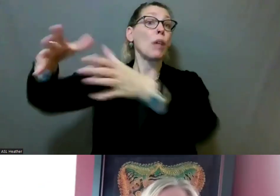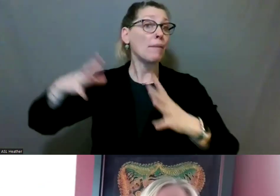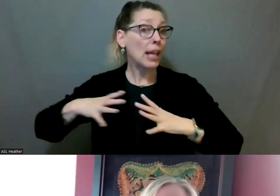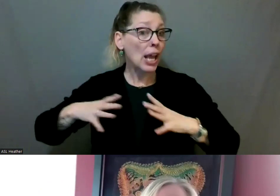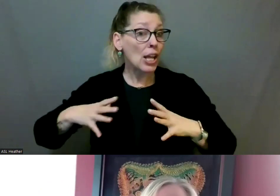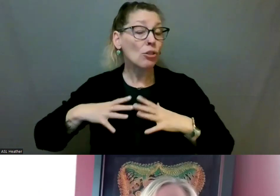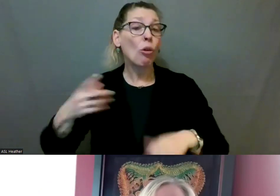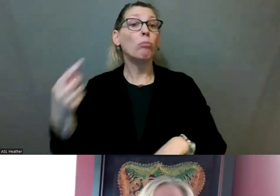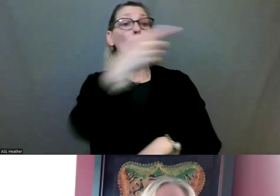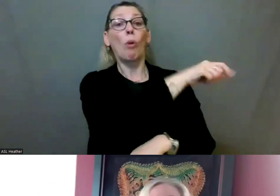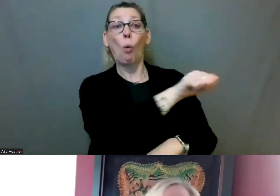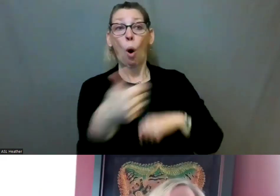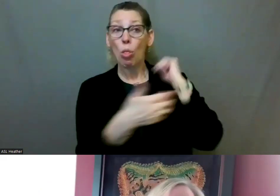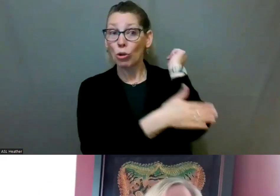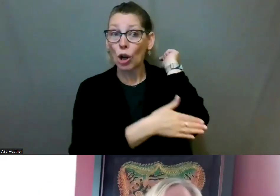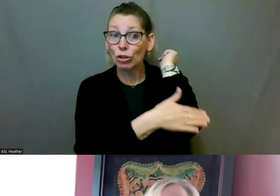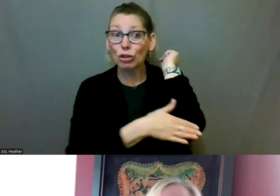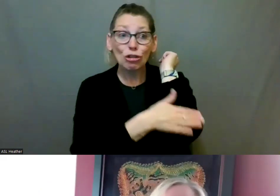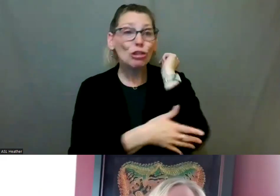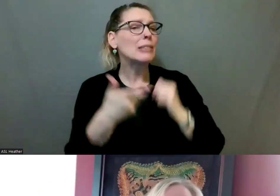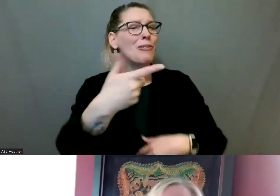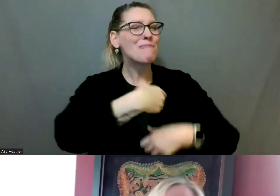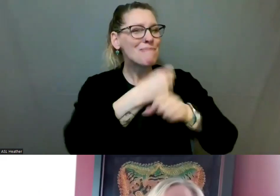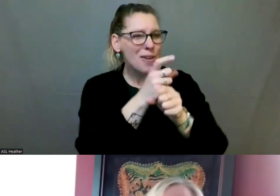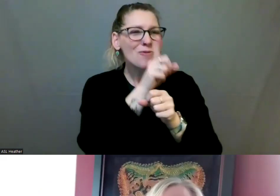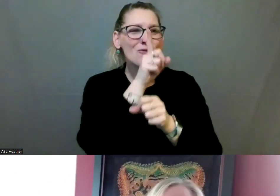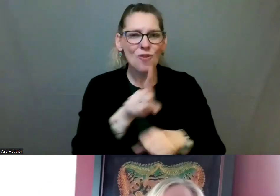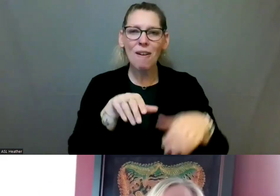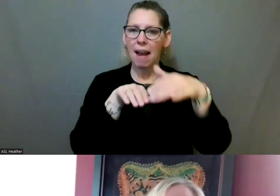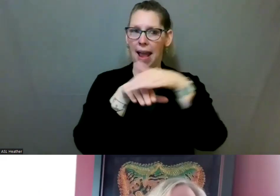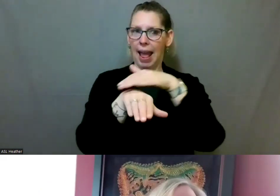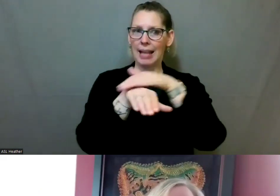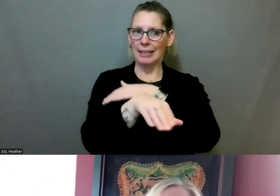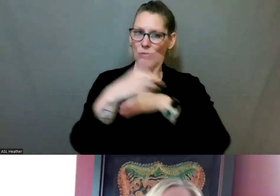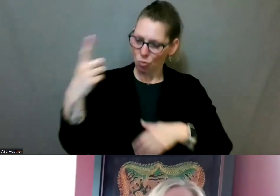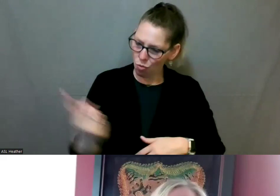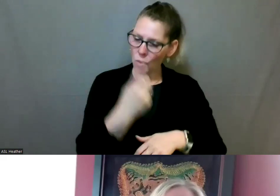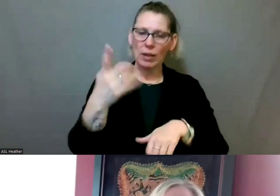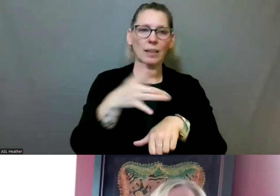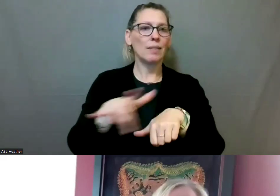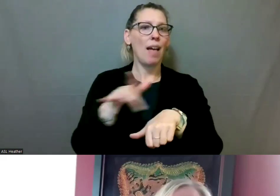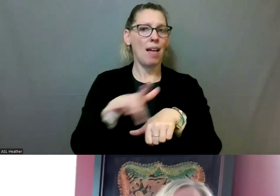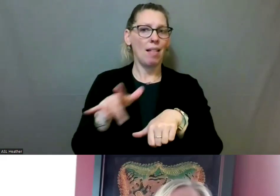countries during this time, so making sure that access is always there. Sometimes it's access